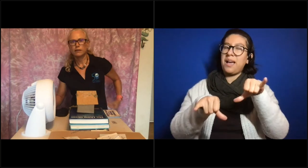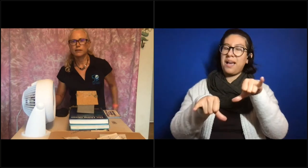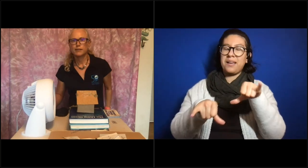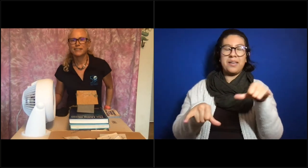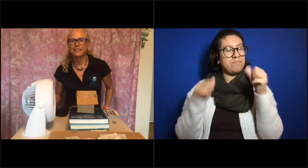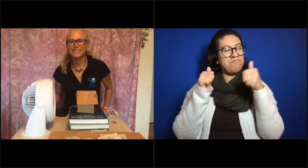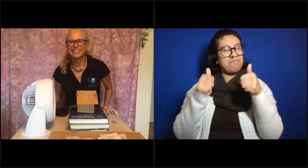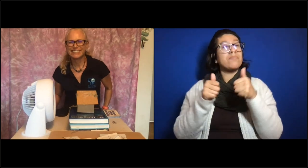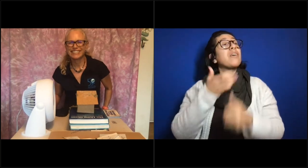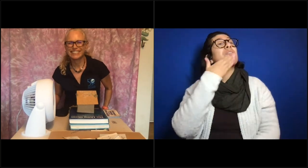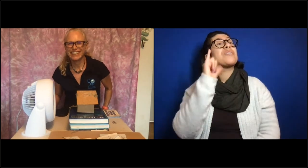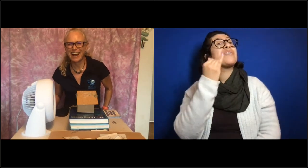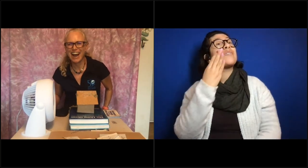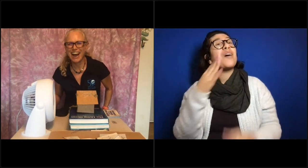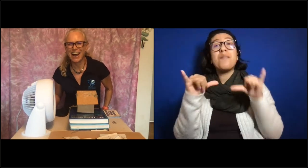[Grace] Good job engineers.